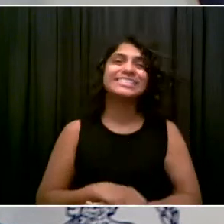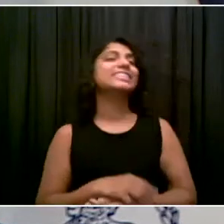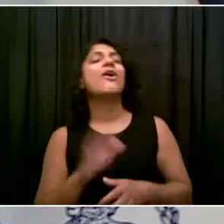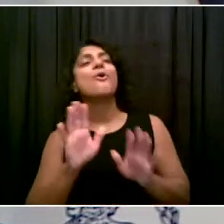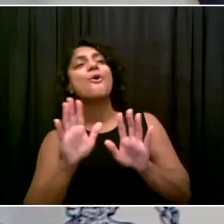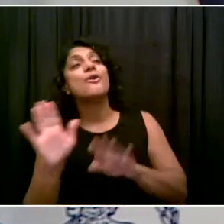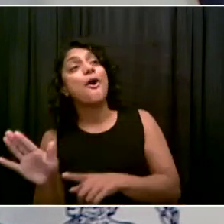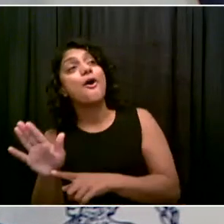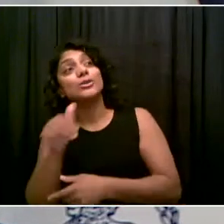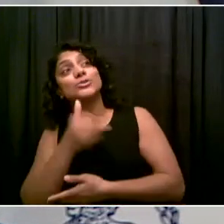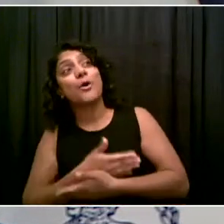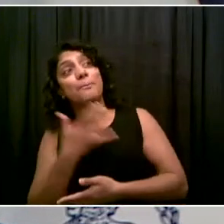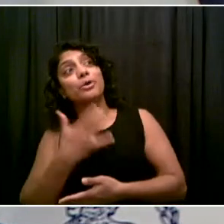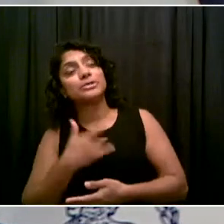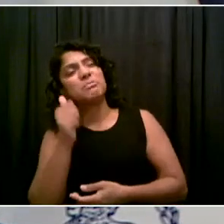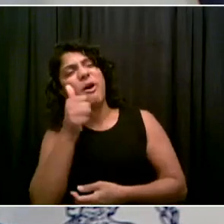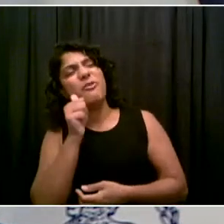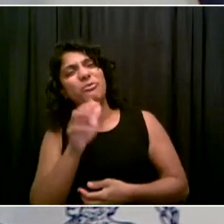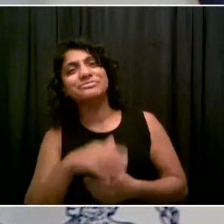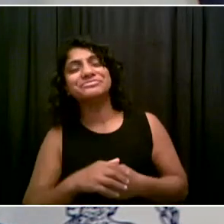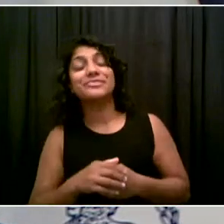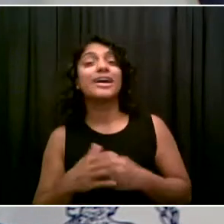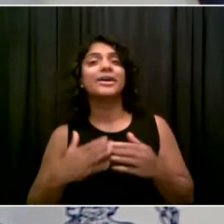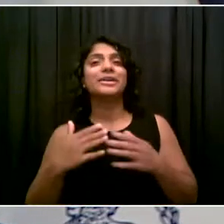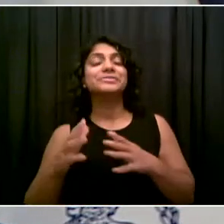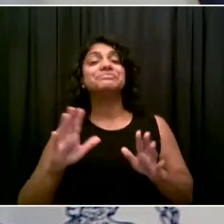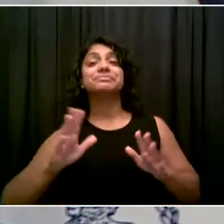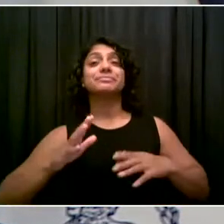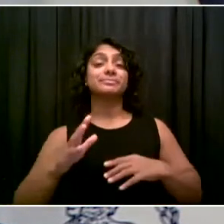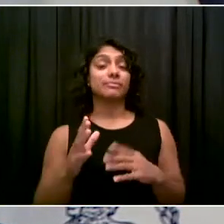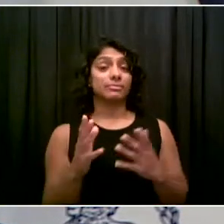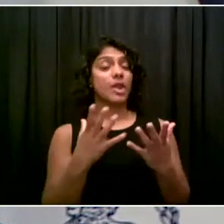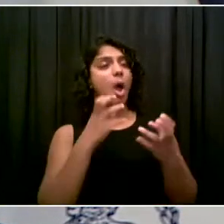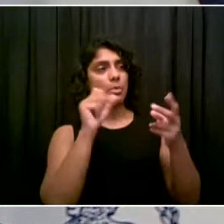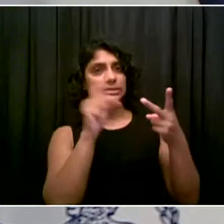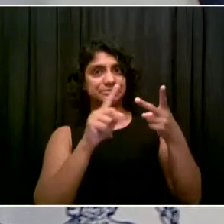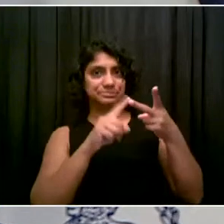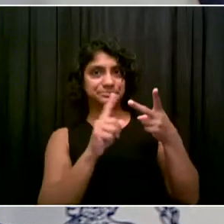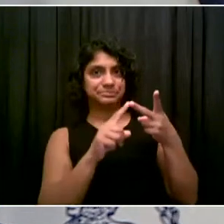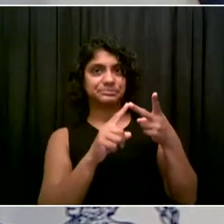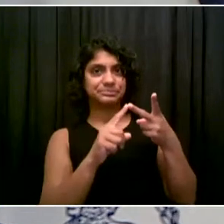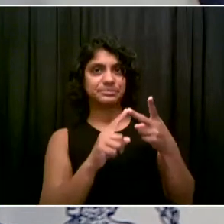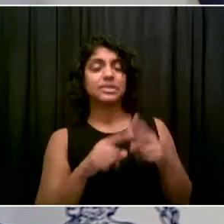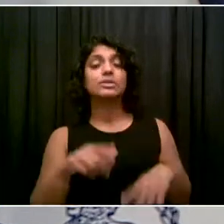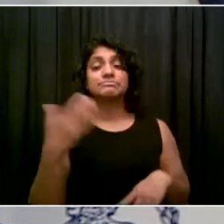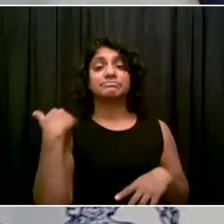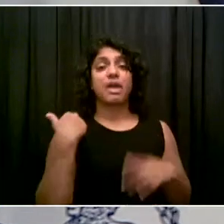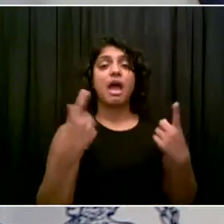BIRTHDAY ON BEHALF OF ALL NEW YORKERS TO YOUR DAUGHTER. Reporter: IT IS TOMORROW, SO WE ARE RAMPING UP HERE.